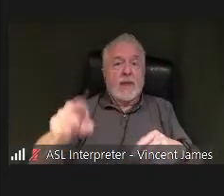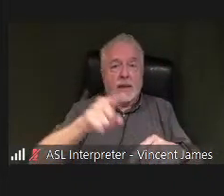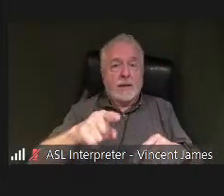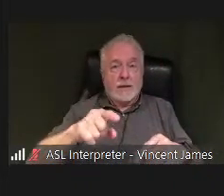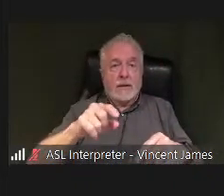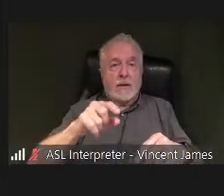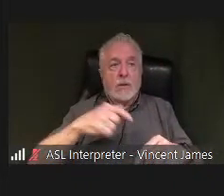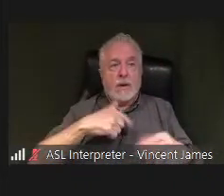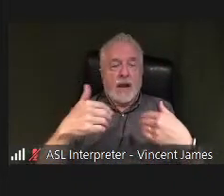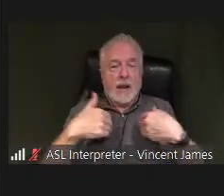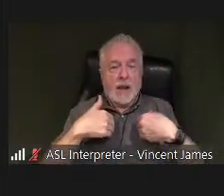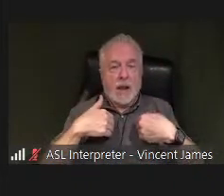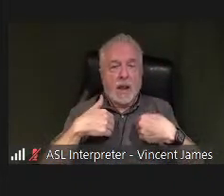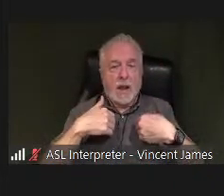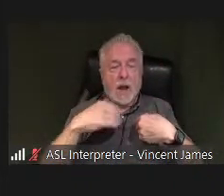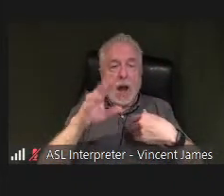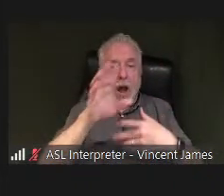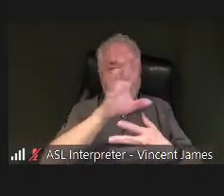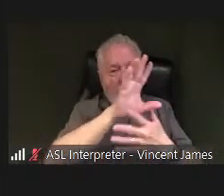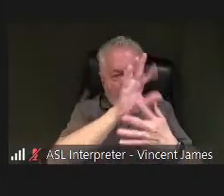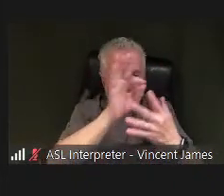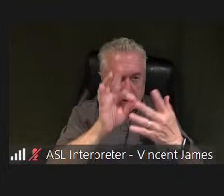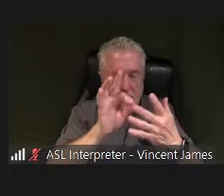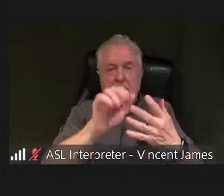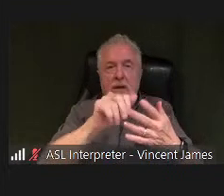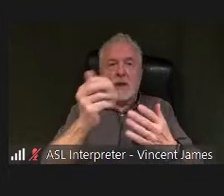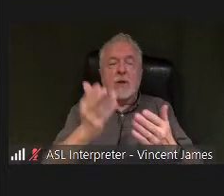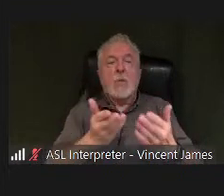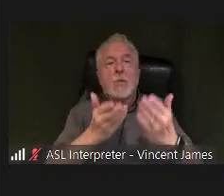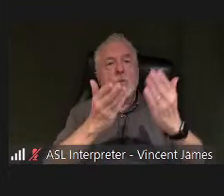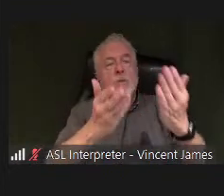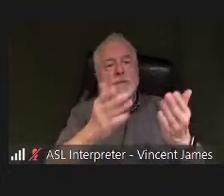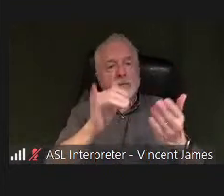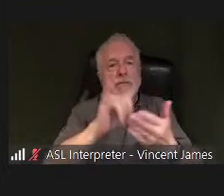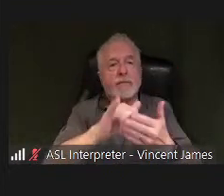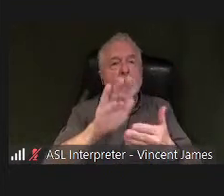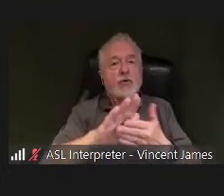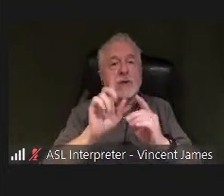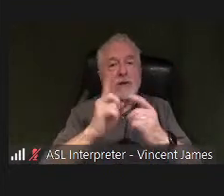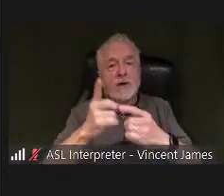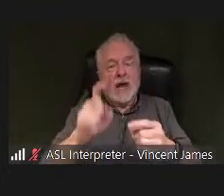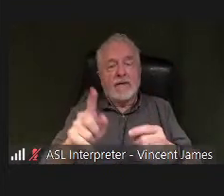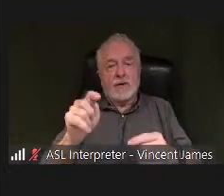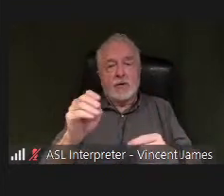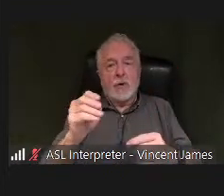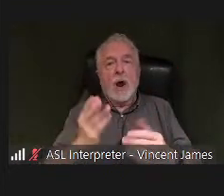we have an option or another requested that the school districts have to offer an